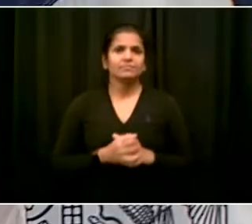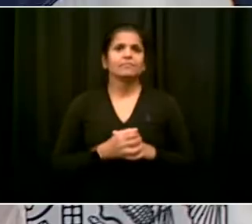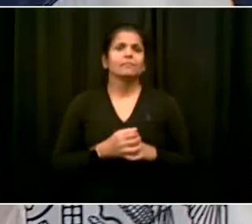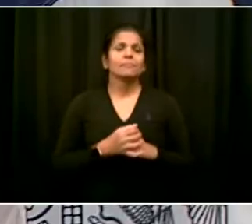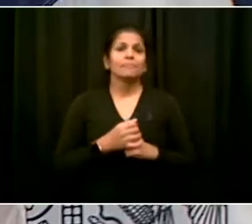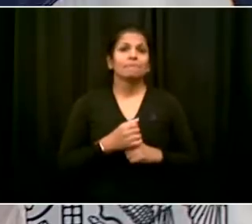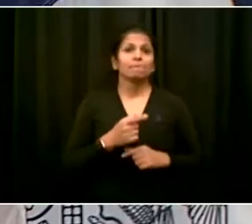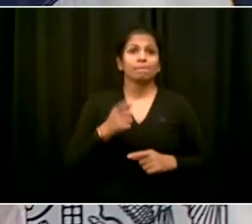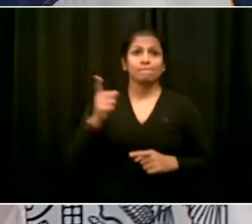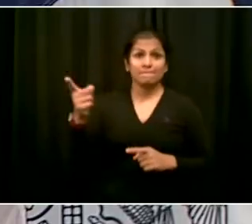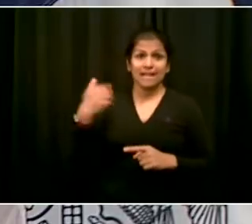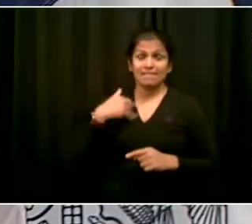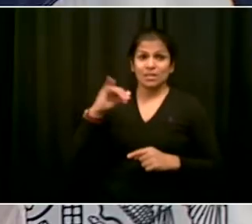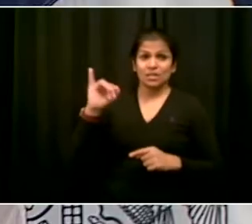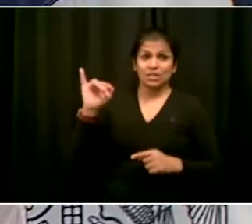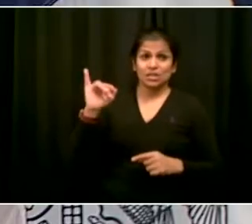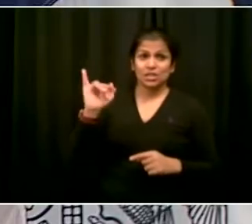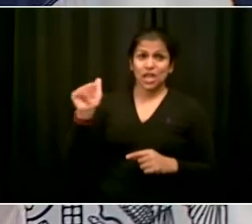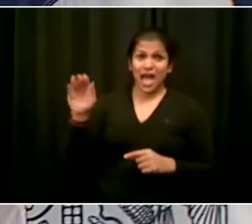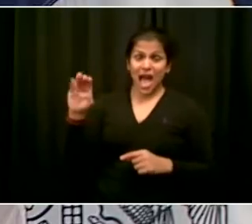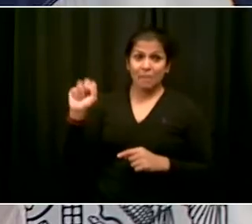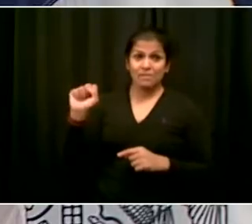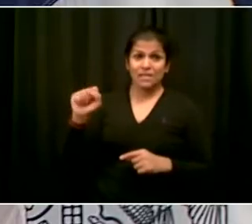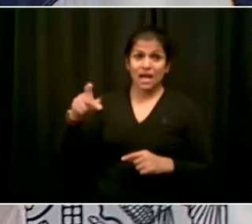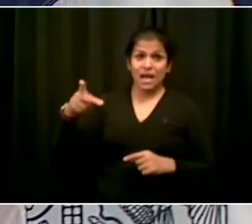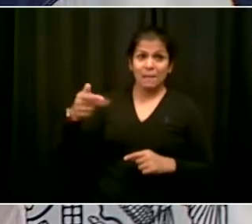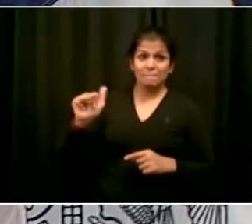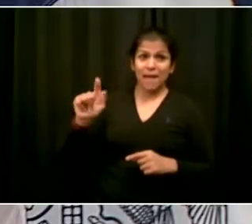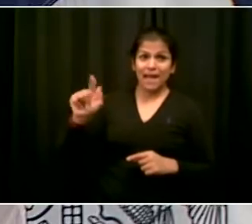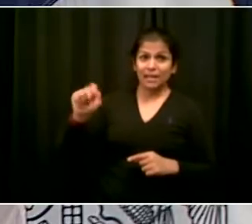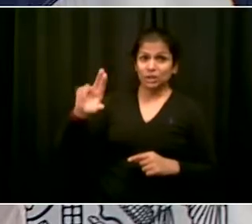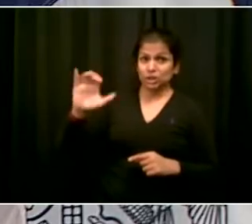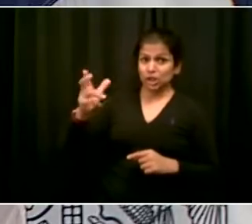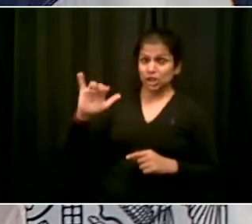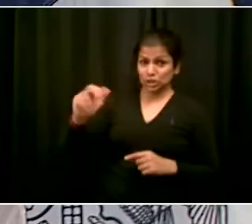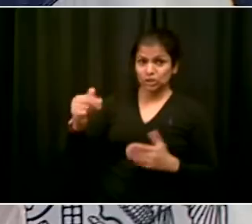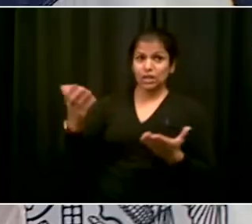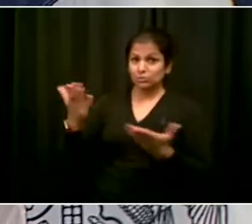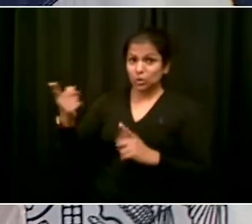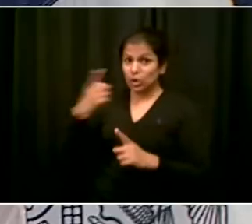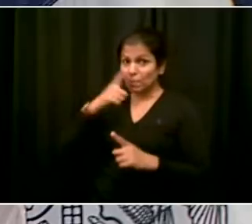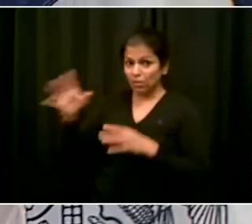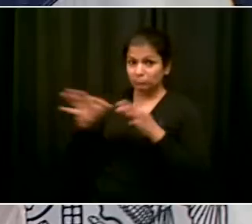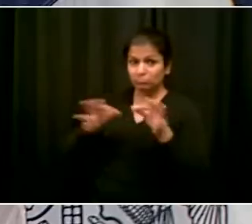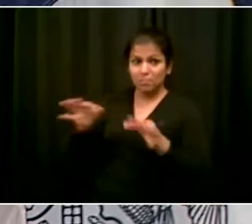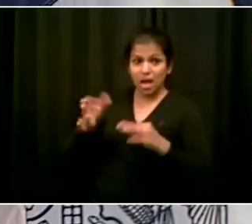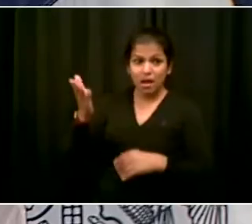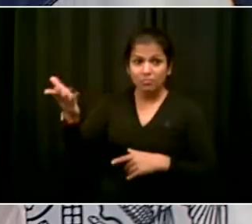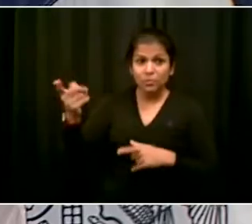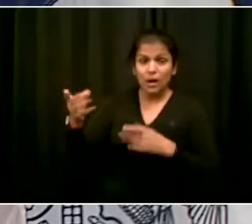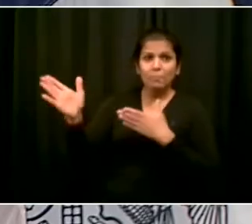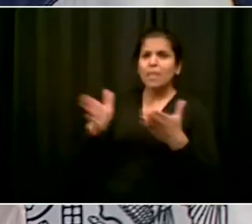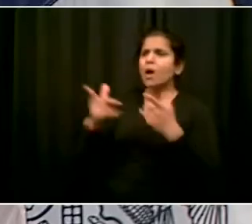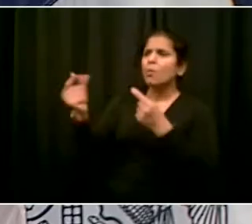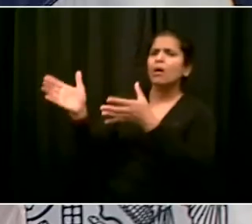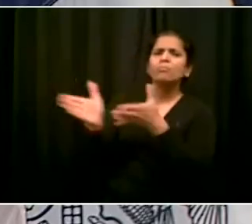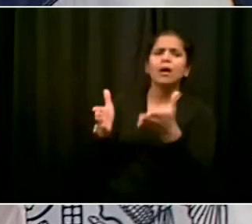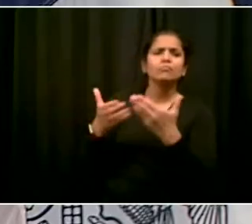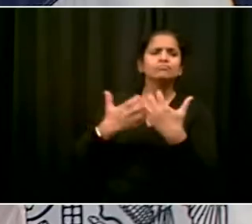STARTED RIGHT AWAY IN THIS MOMENT AND BUILD IT FROM THERE. JAMES PAACHTEETT WANTED TO TALK ABOUT BUILDING OUT THE VISION AND WHAT YOUR